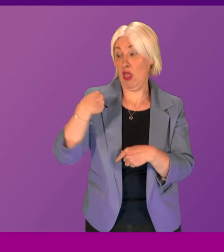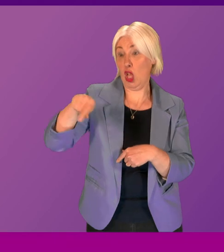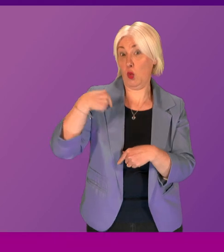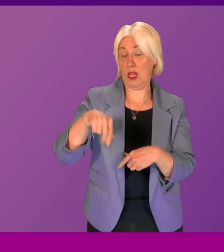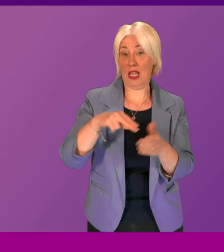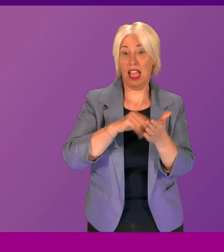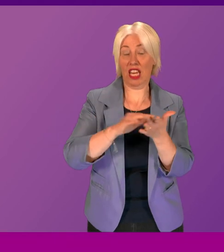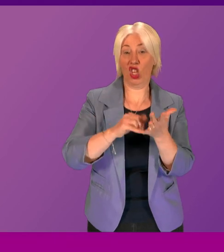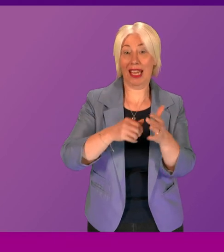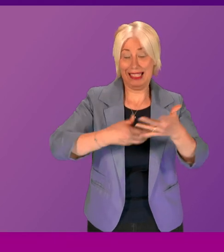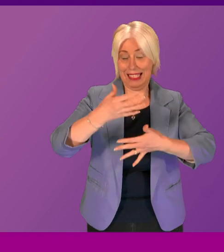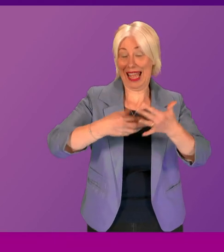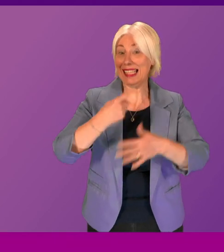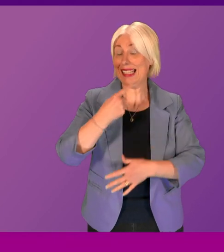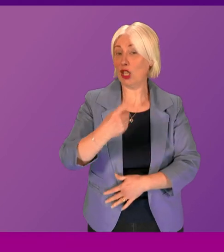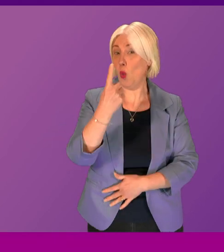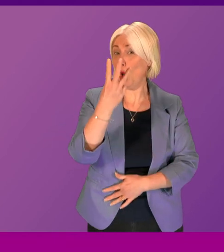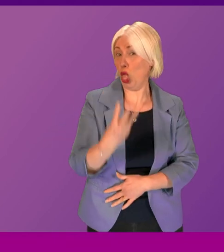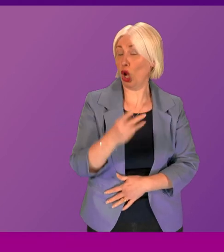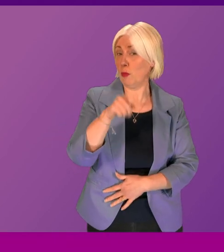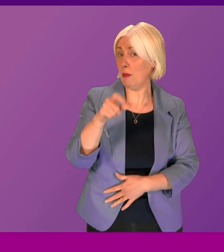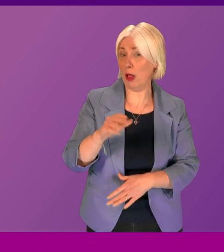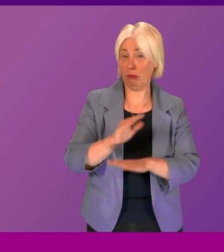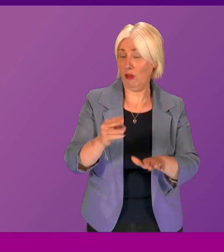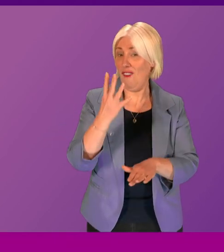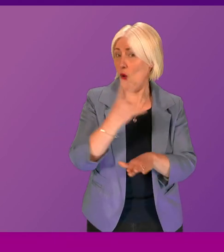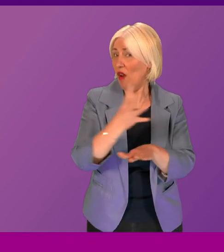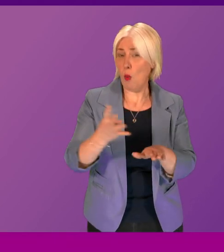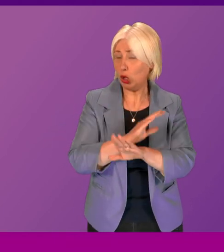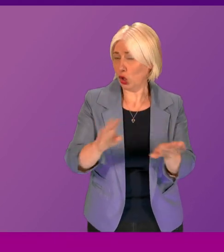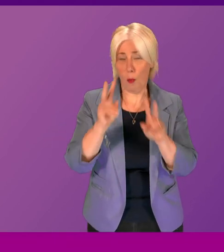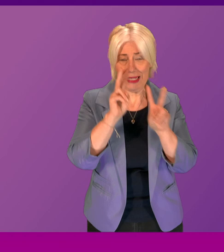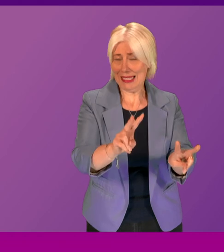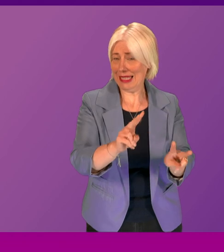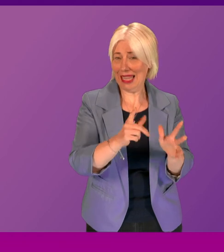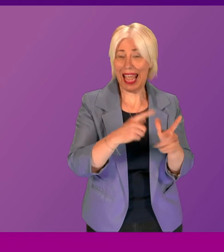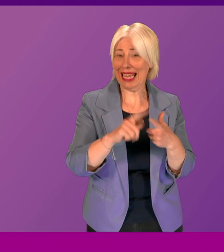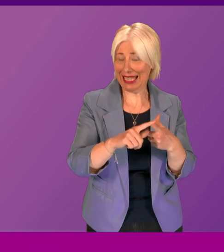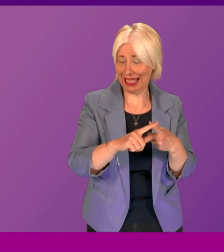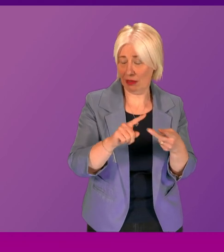A third of patients are not being seen within four hours in our accident and emergency departments.